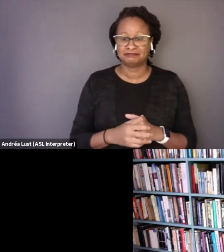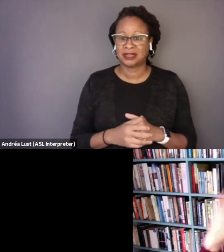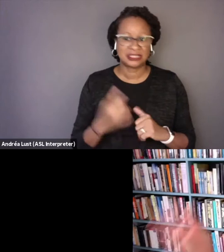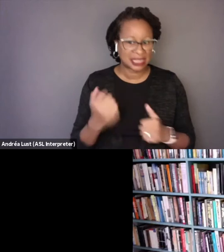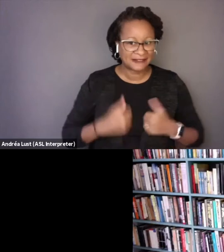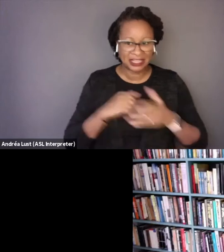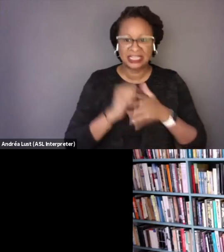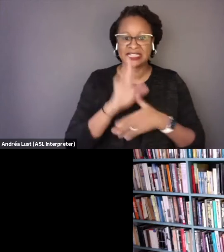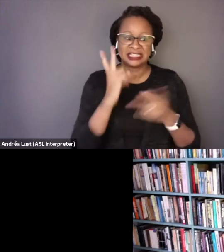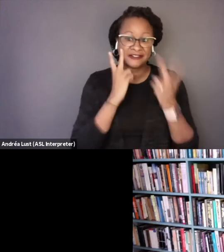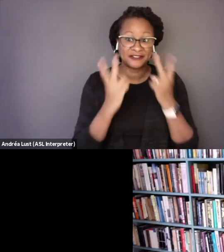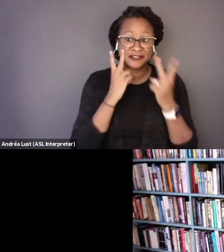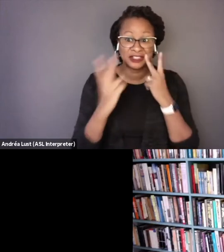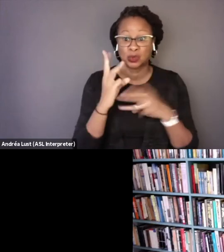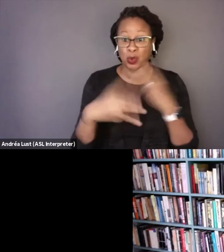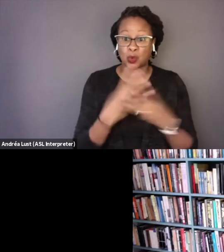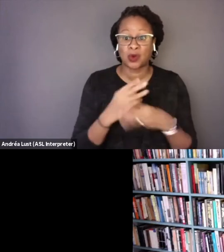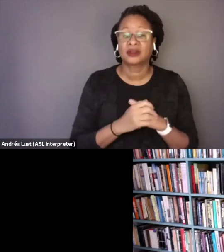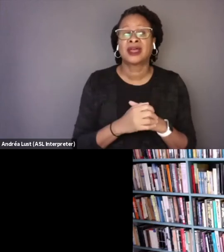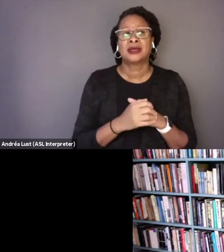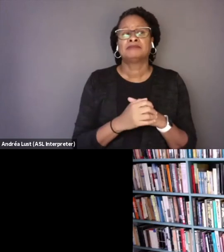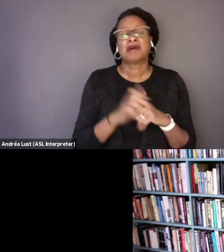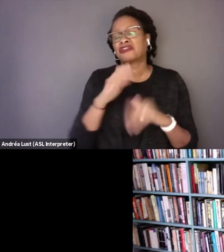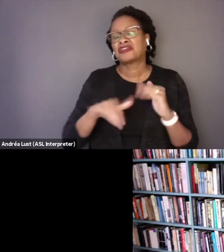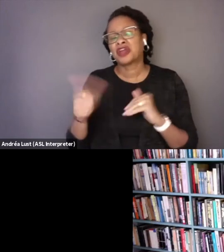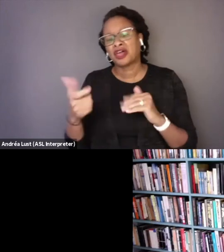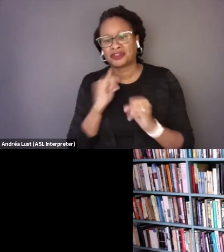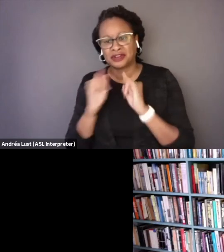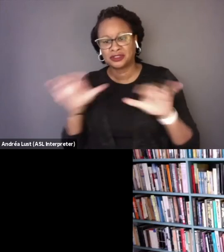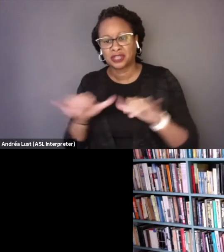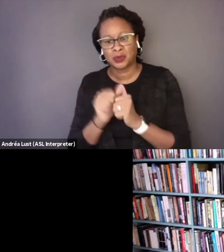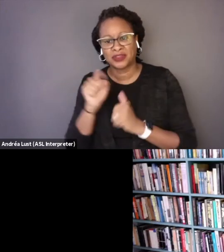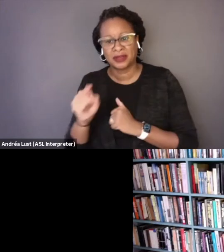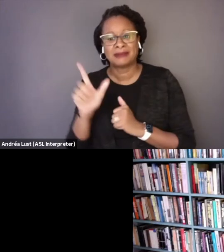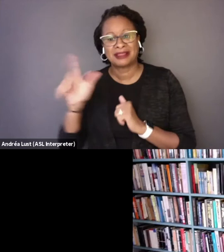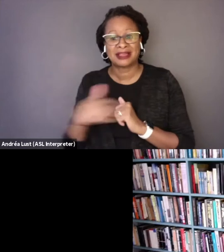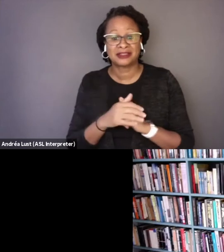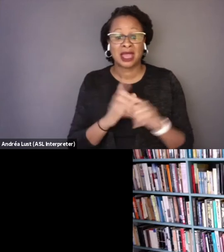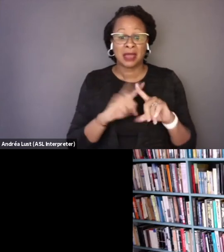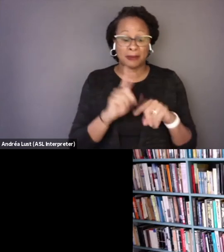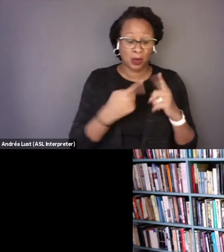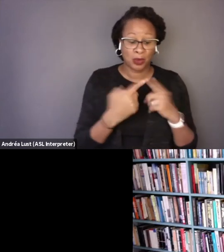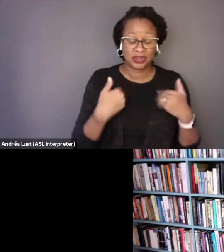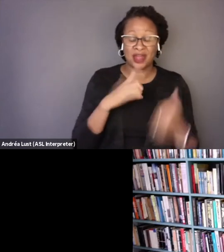other than interviews that were done with him later. But I feel like when you have cinematographers like Louis Malle and Jacques Cousteau